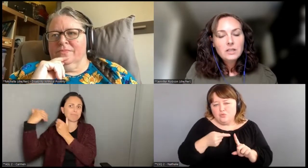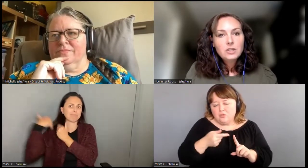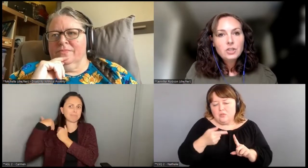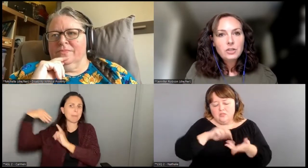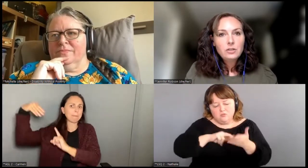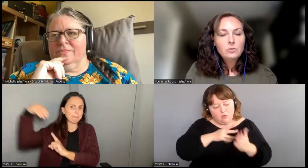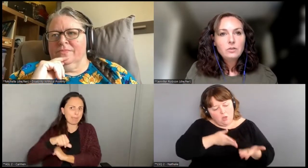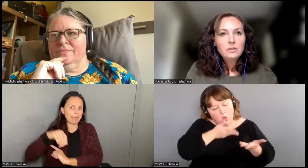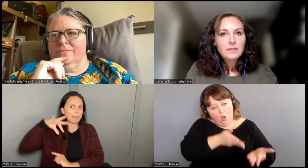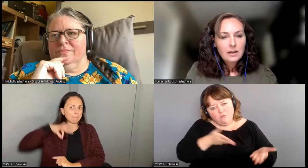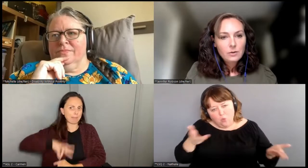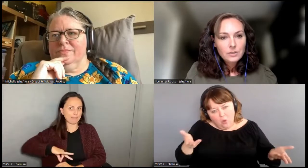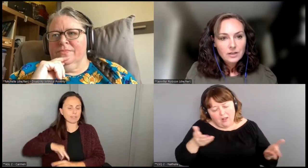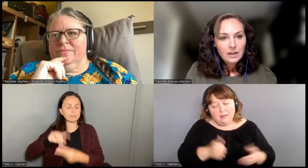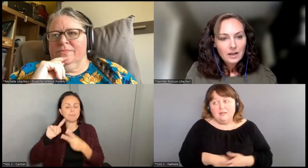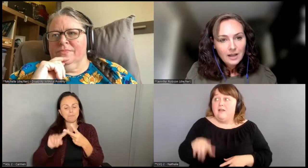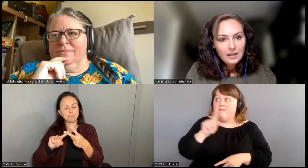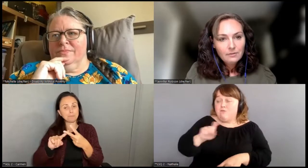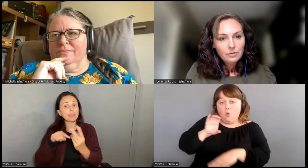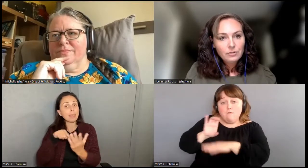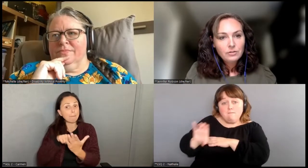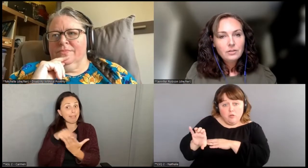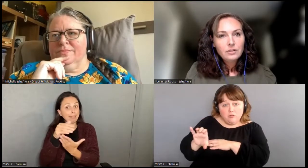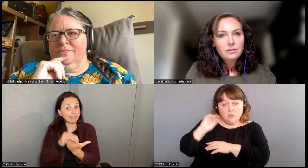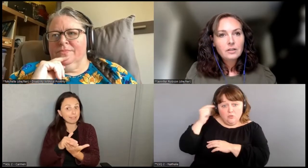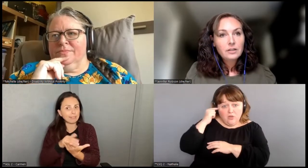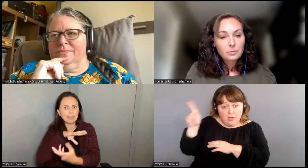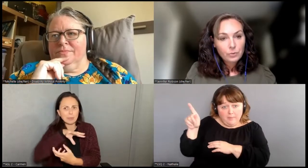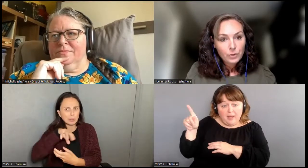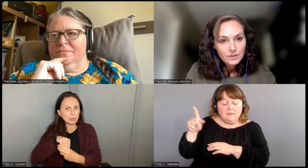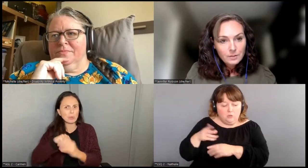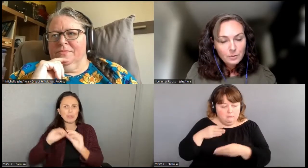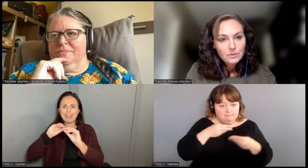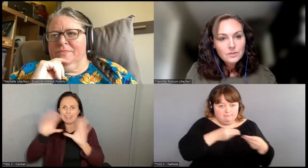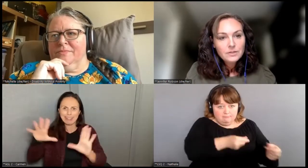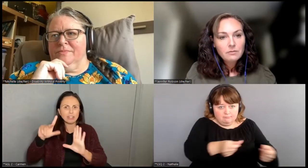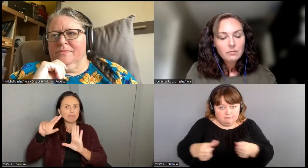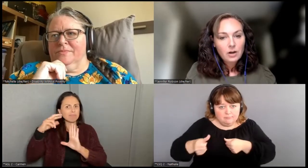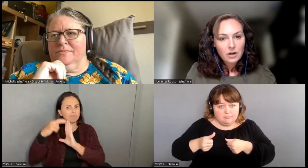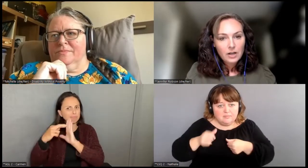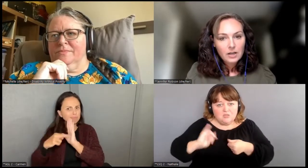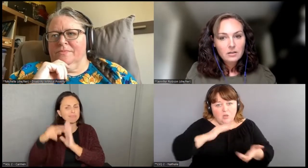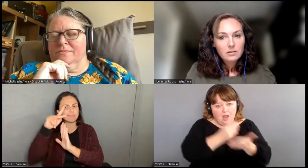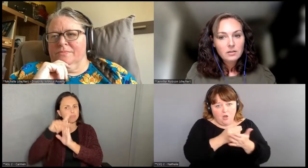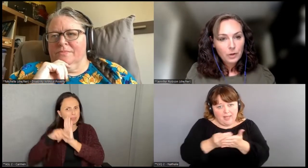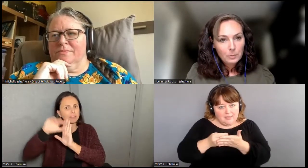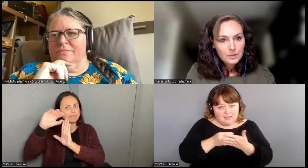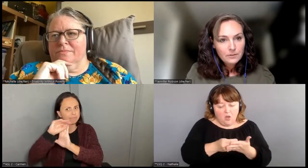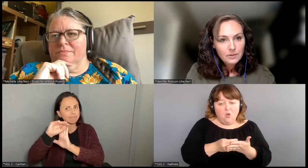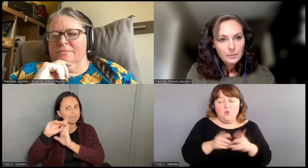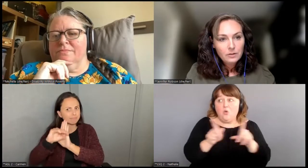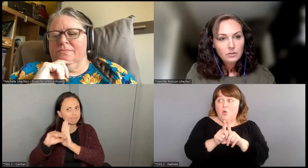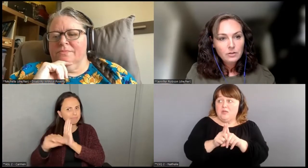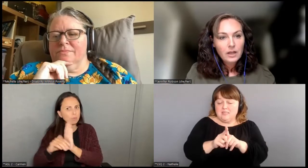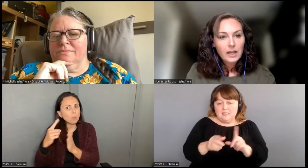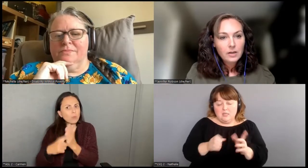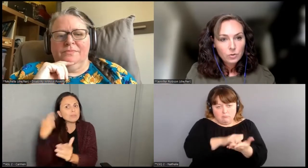IT TO SET OUT A HIGH LEVEL, THE CLEAR PRINCIPLES REGARDING THE PURPOSE OF THE BILL, AND WHO